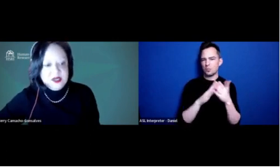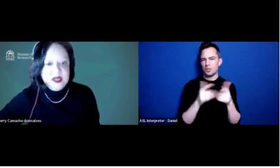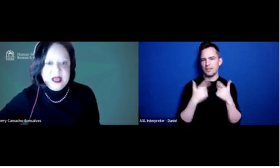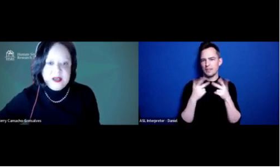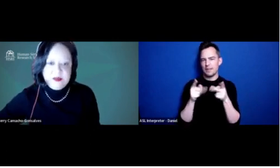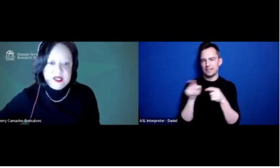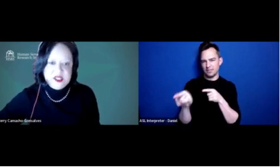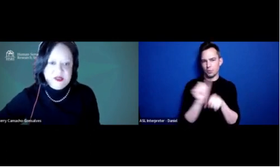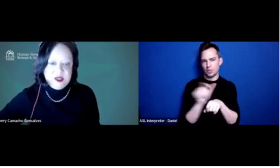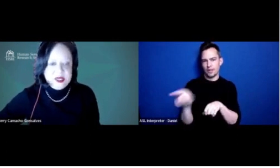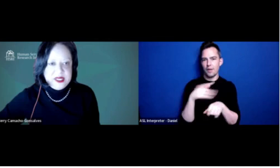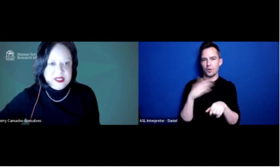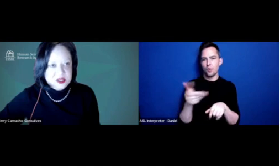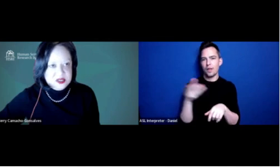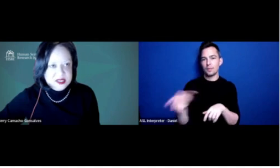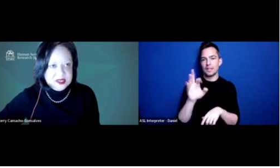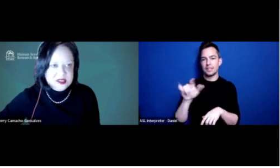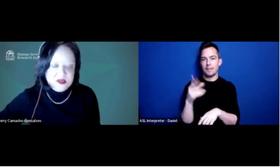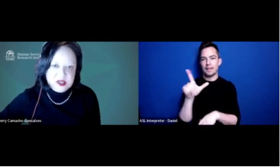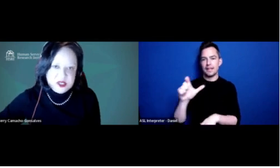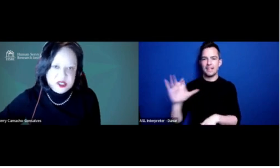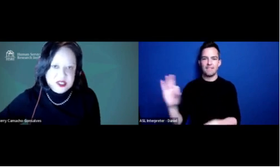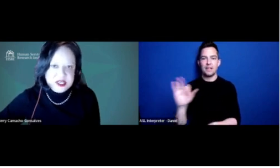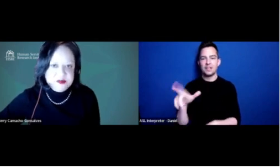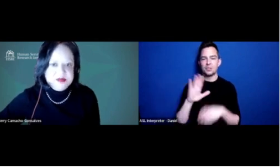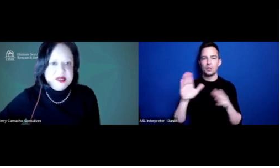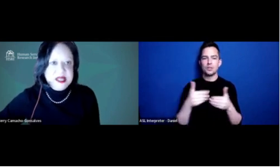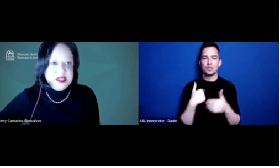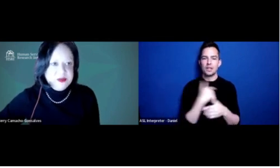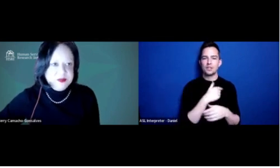her and she will be introducing us to Commissioner Jacobs. Thank you.